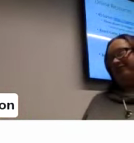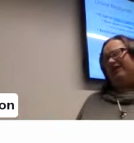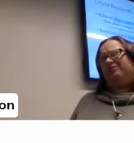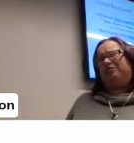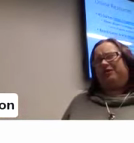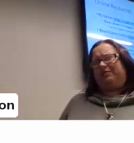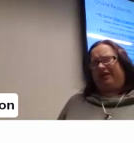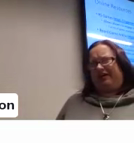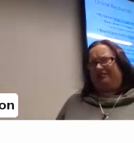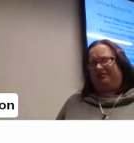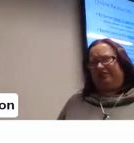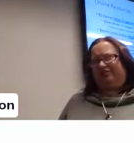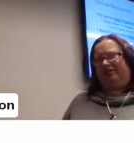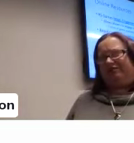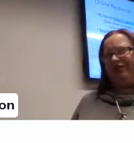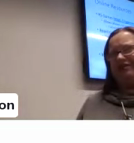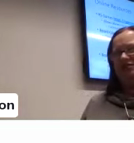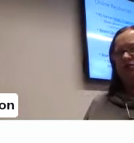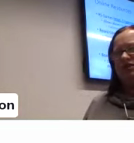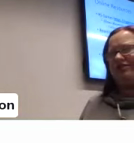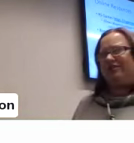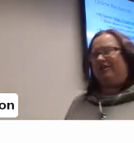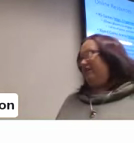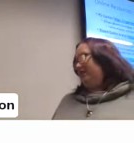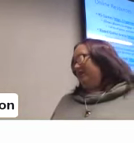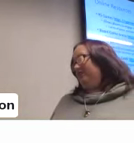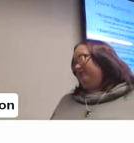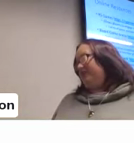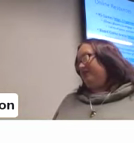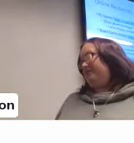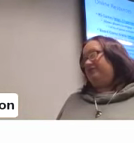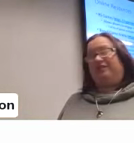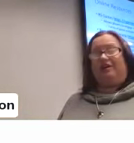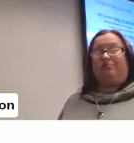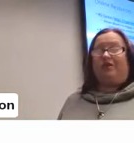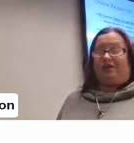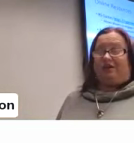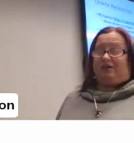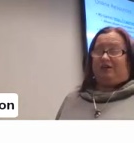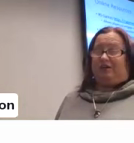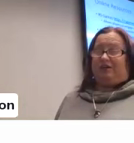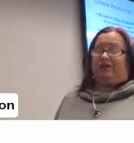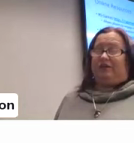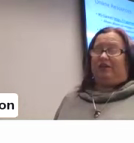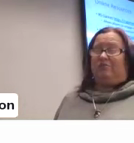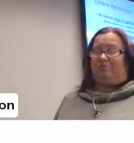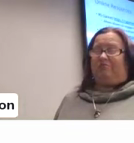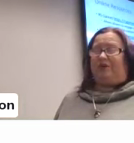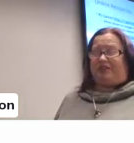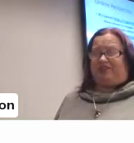Angie: And another question can I play that. Davenlths I was thinking of people like us.